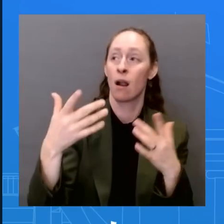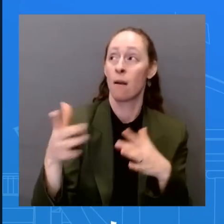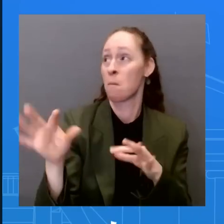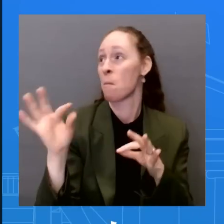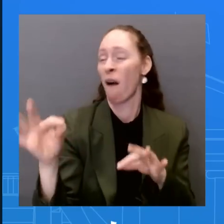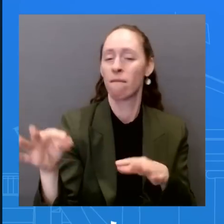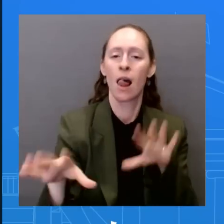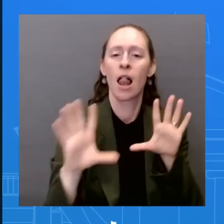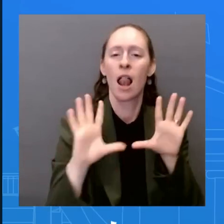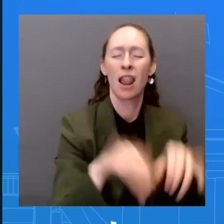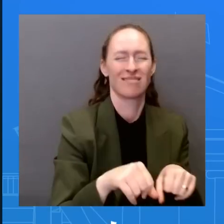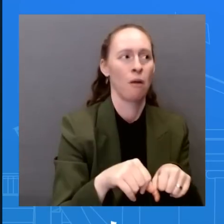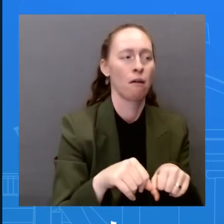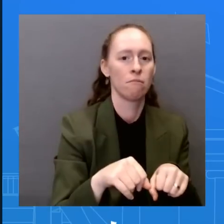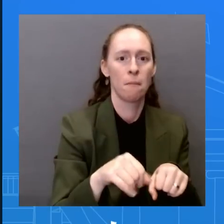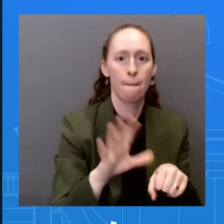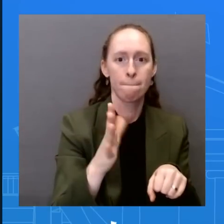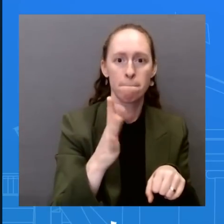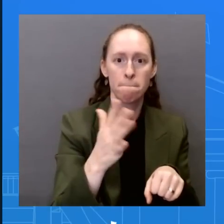and we'll continue to grow that relationship.